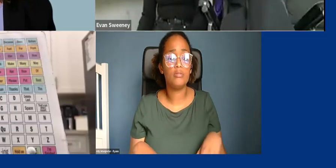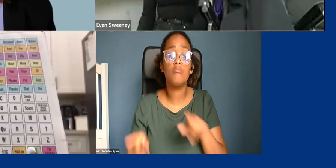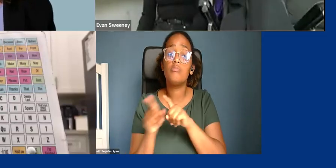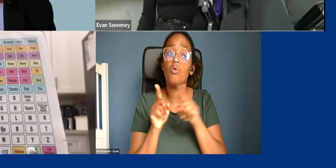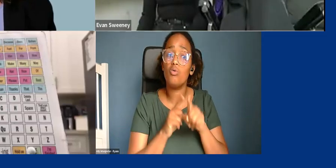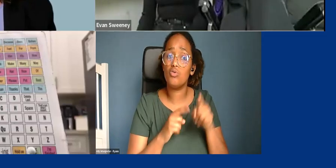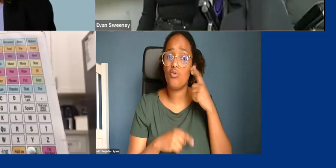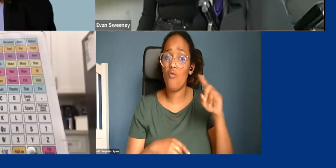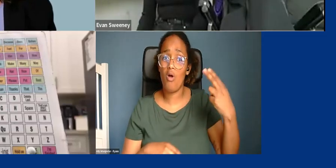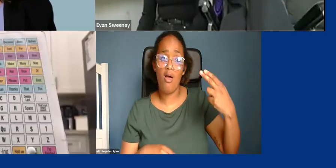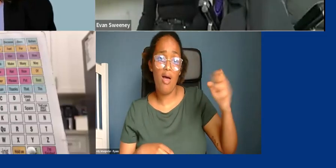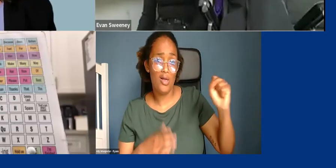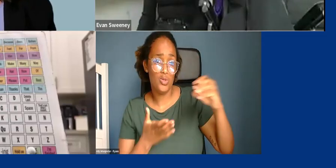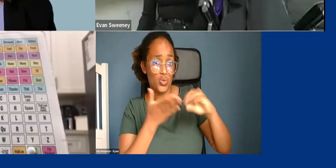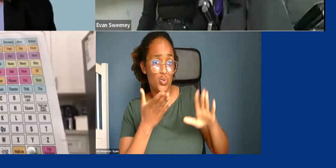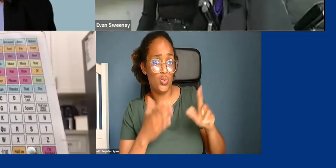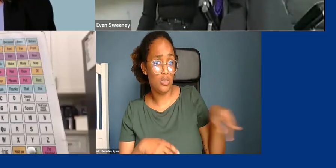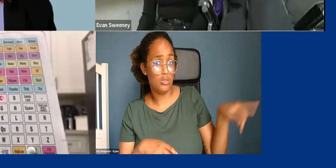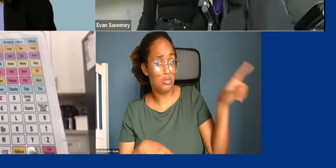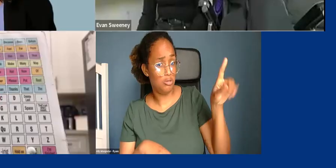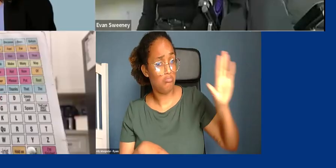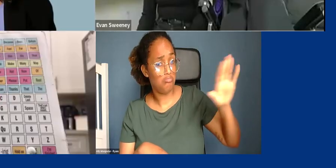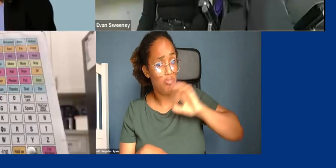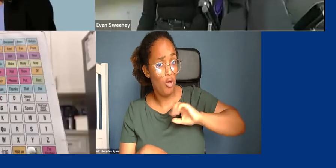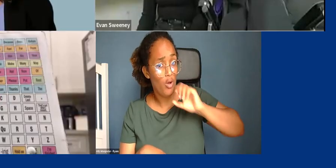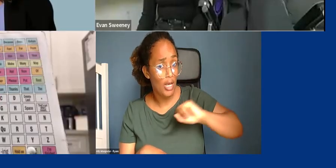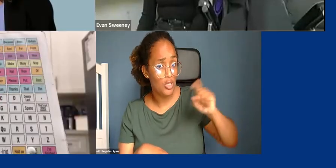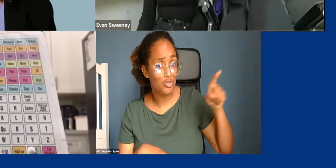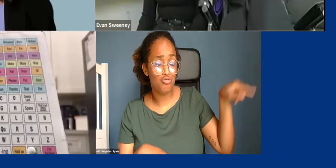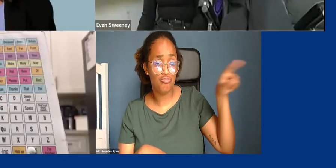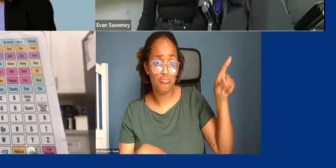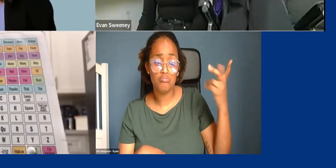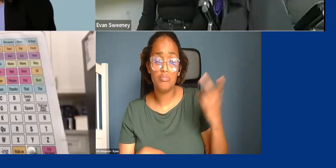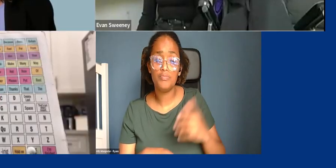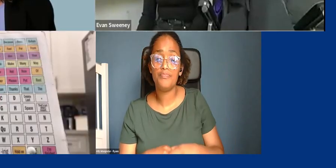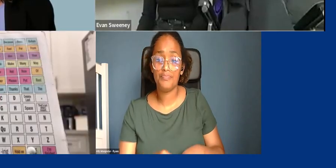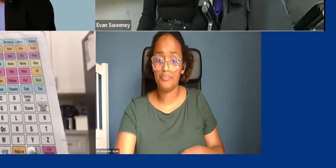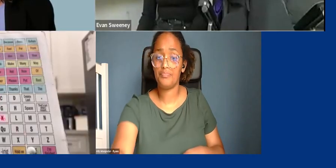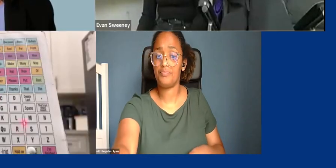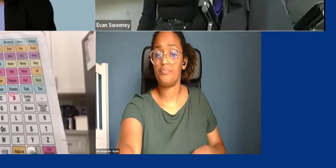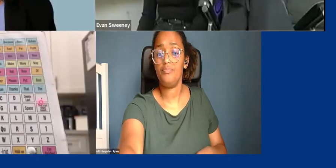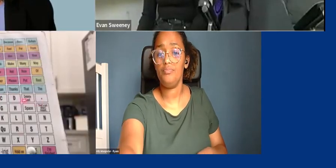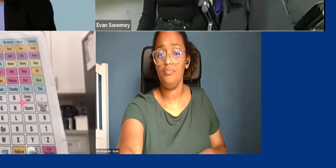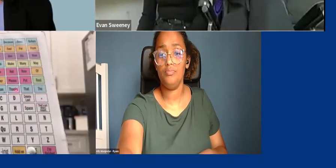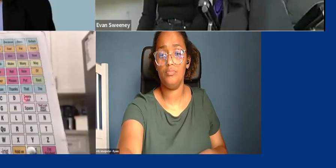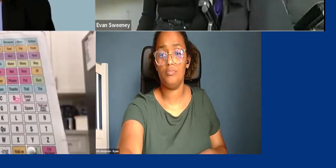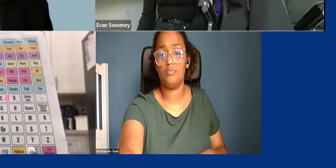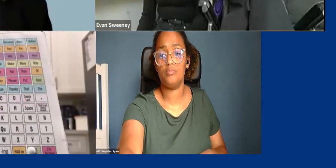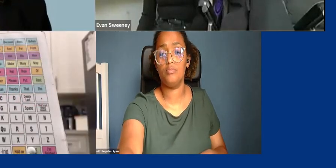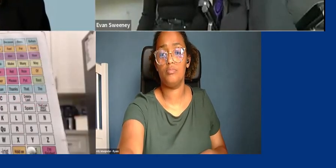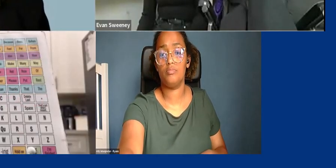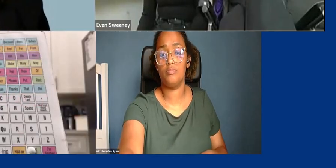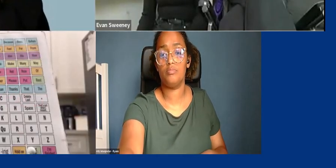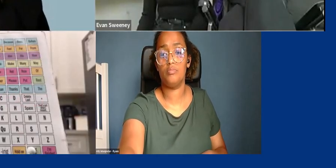you can talk about D,